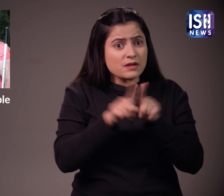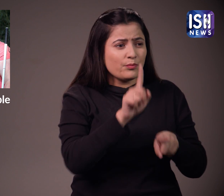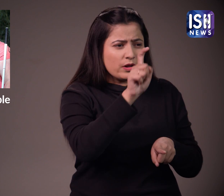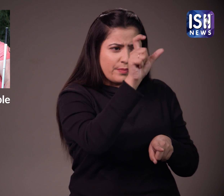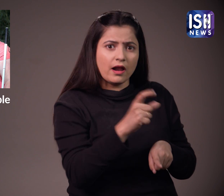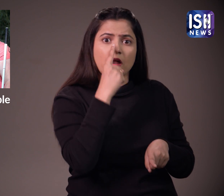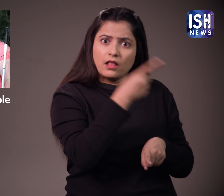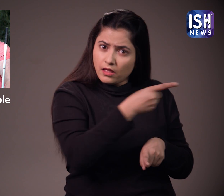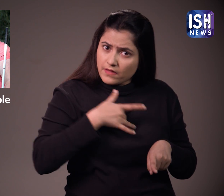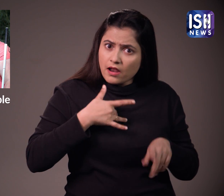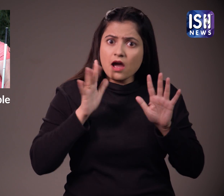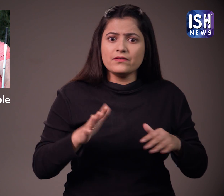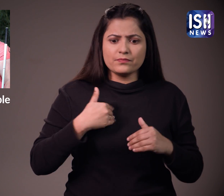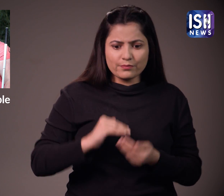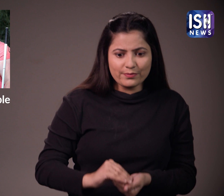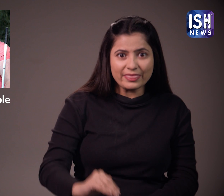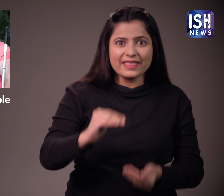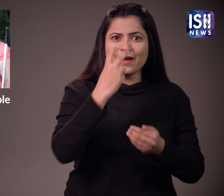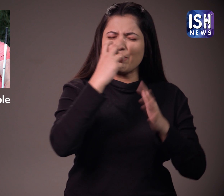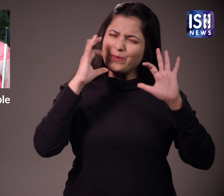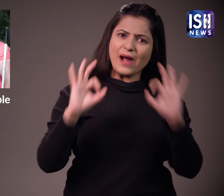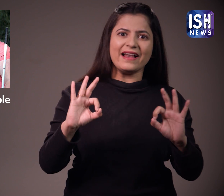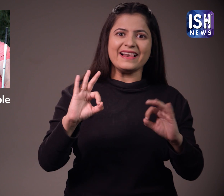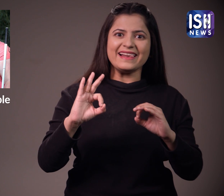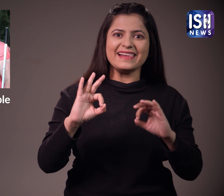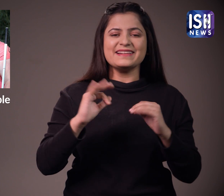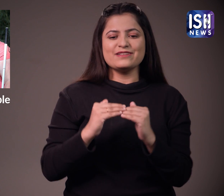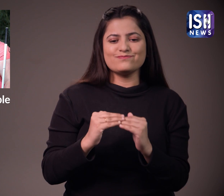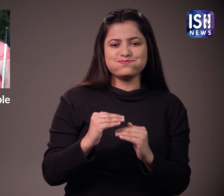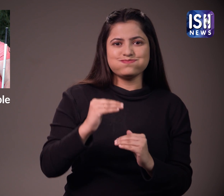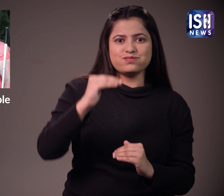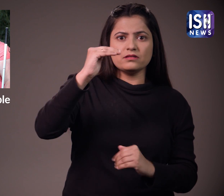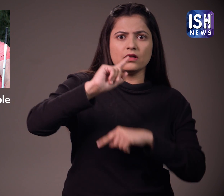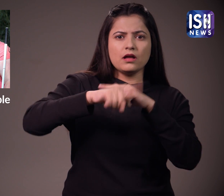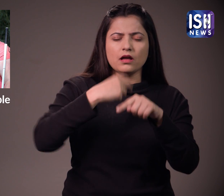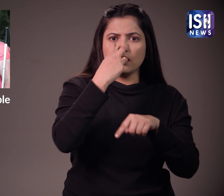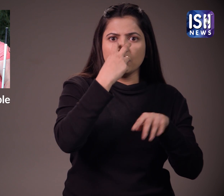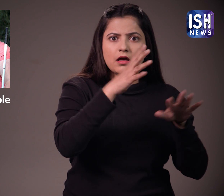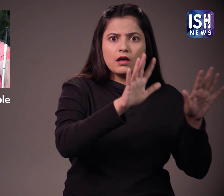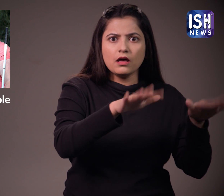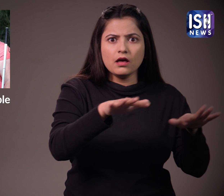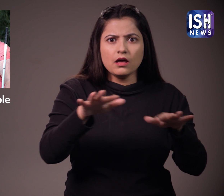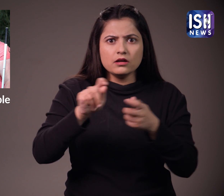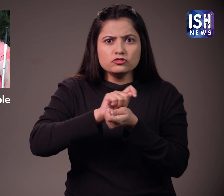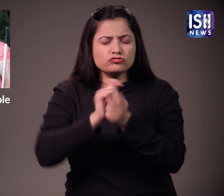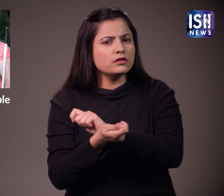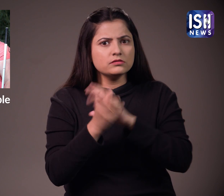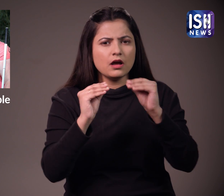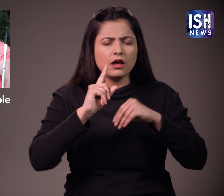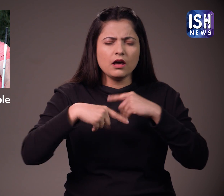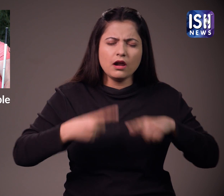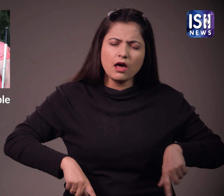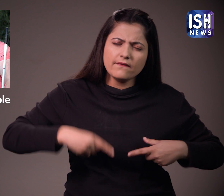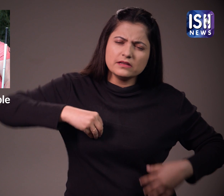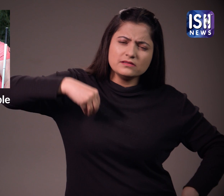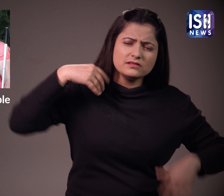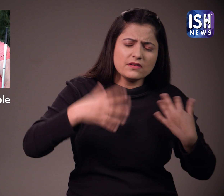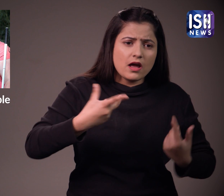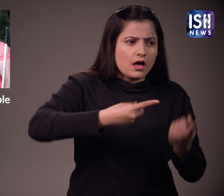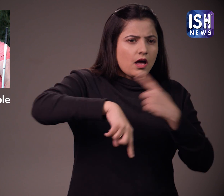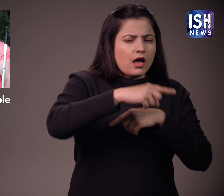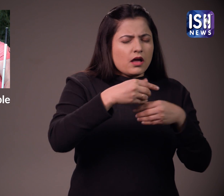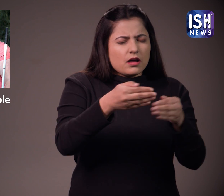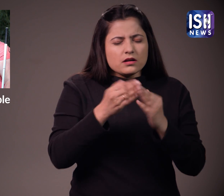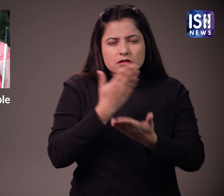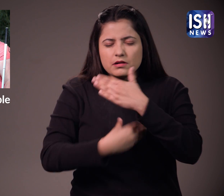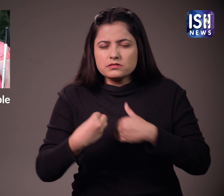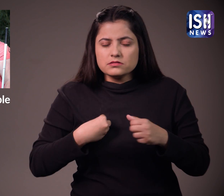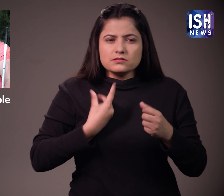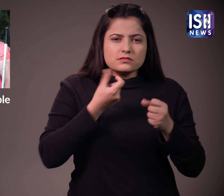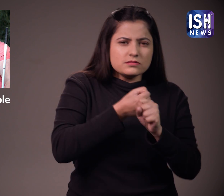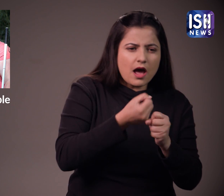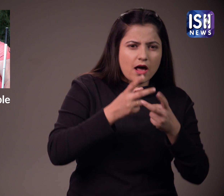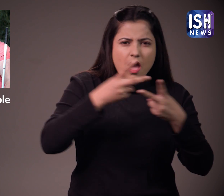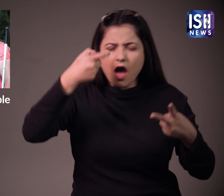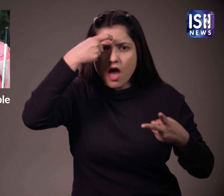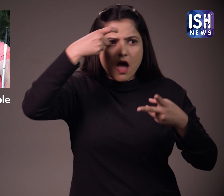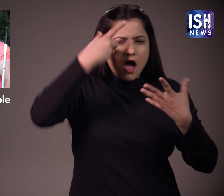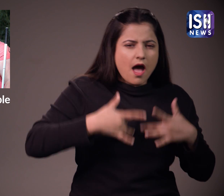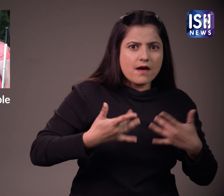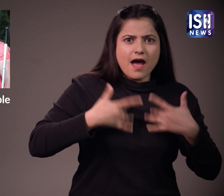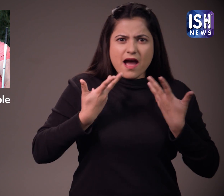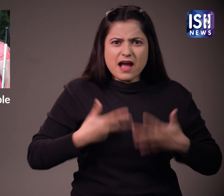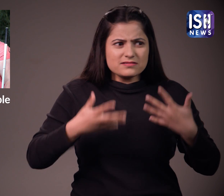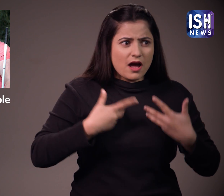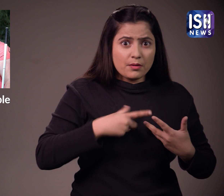For example, a sighted woman faced a lot of difficulties when she actually became blind.